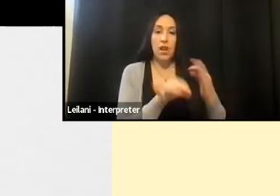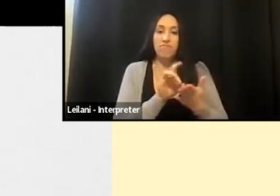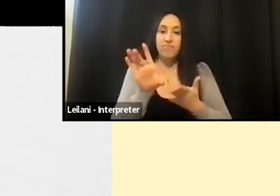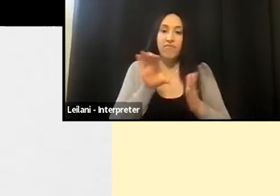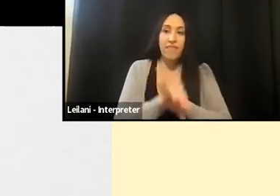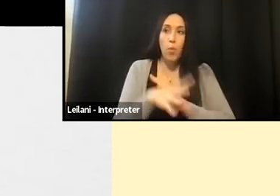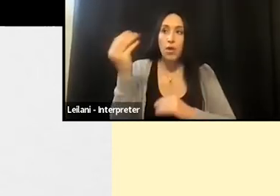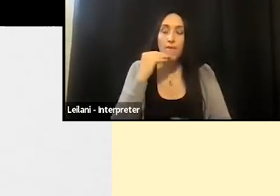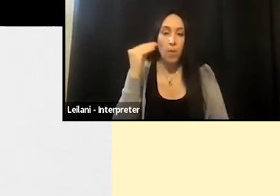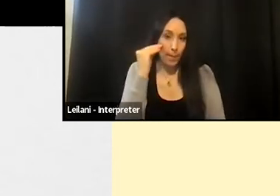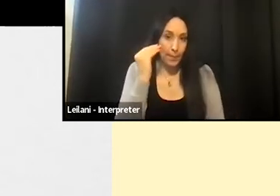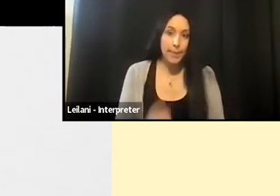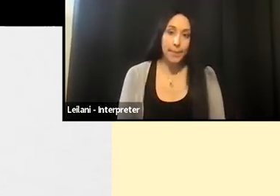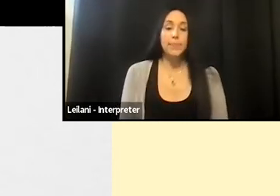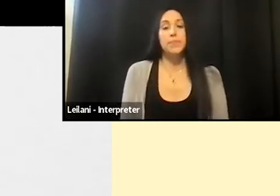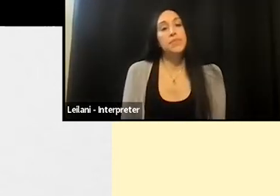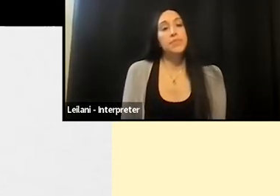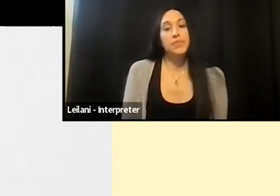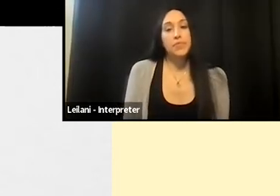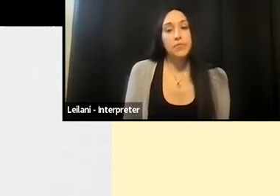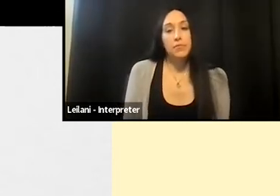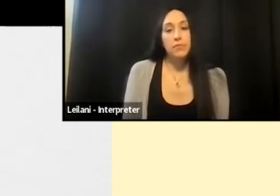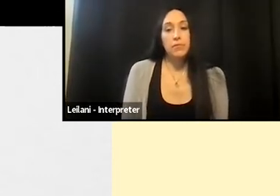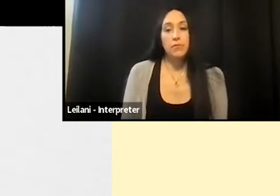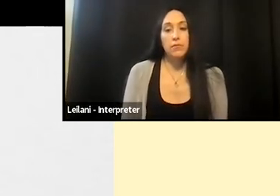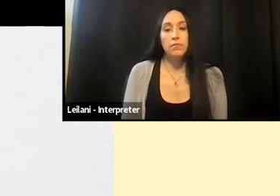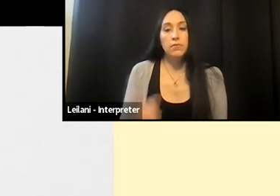And so I think we have a couple more slides,